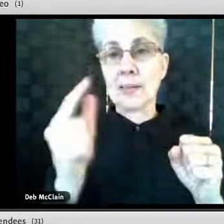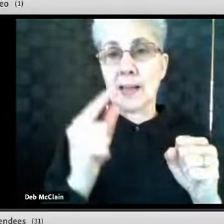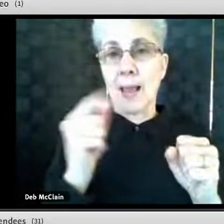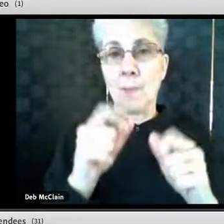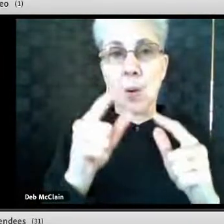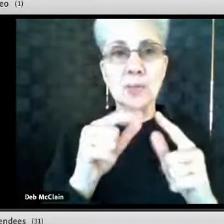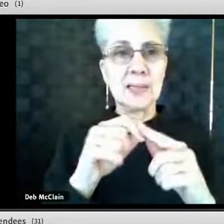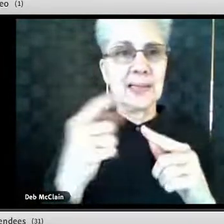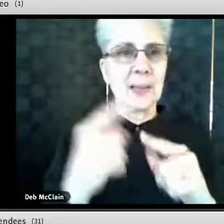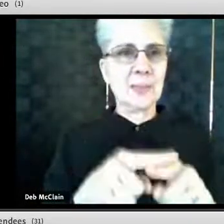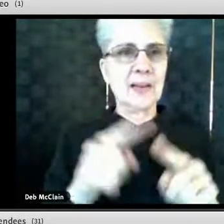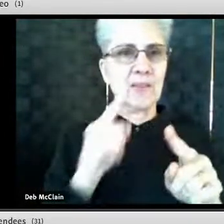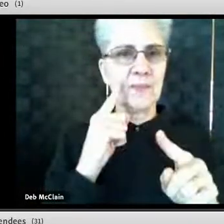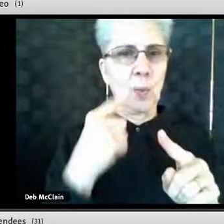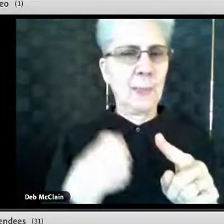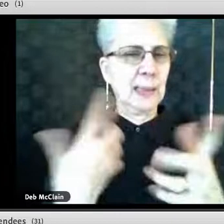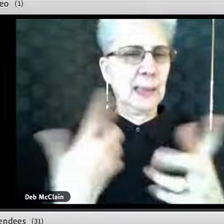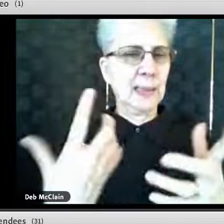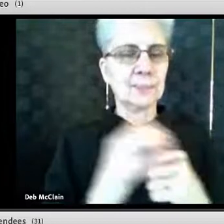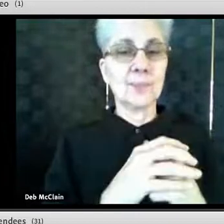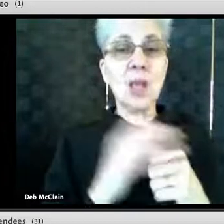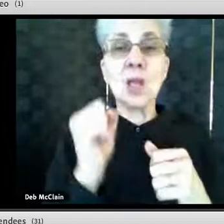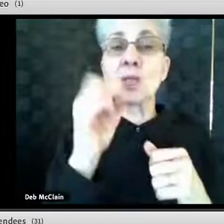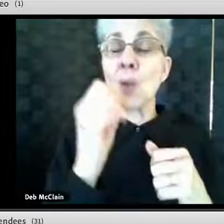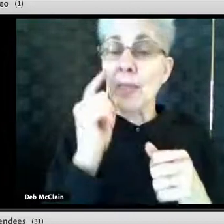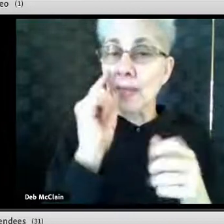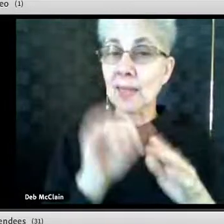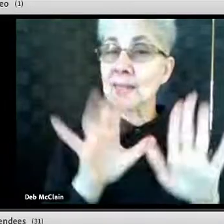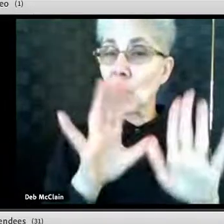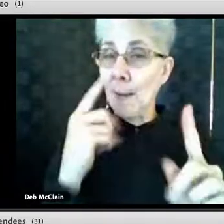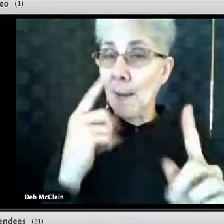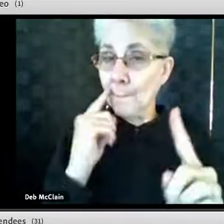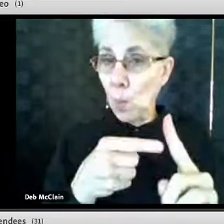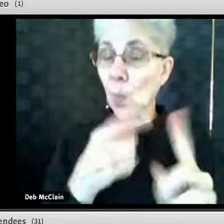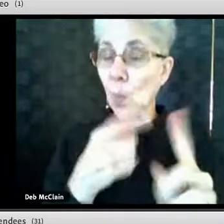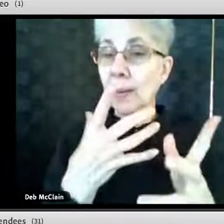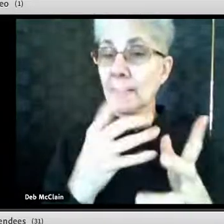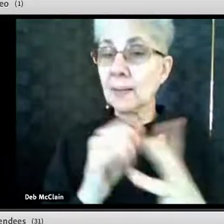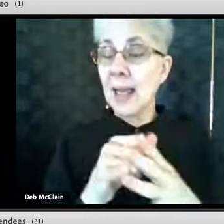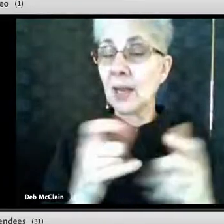"Why is the library posting in something different for me?" And I think that's a great point